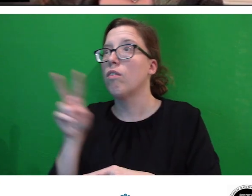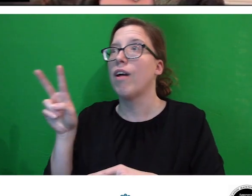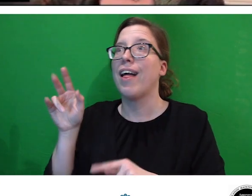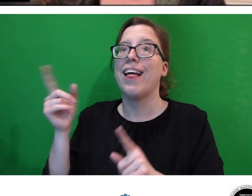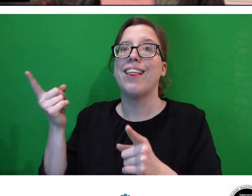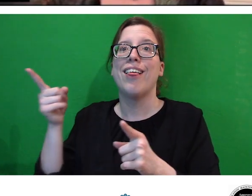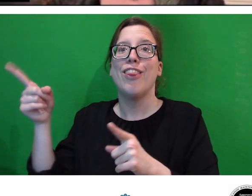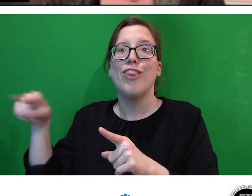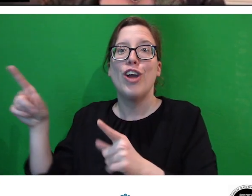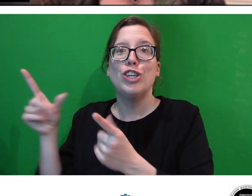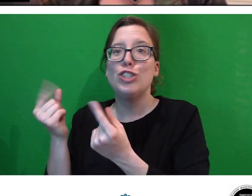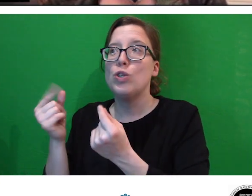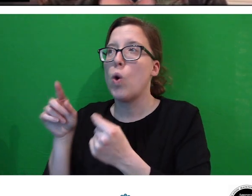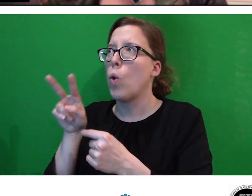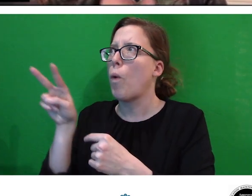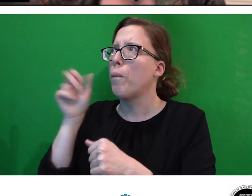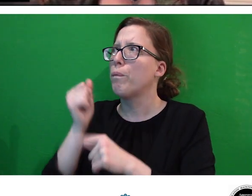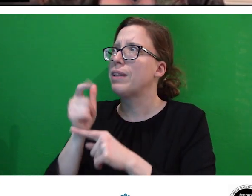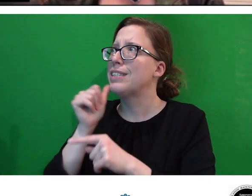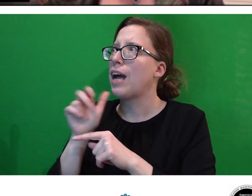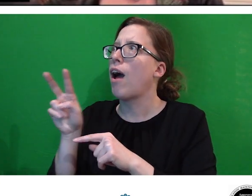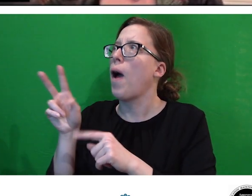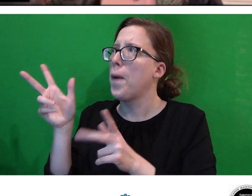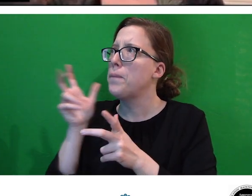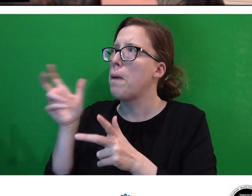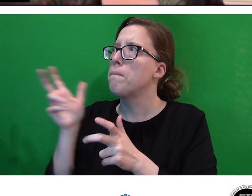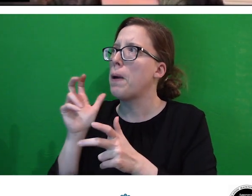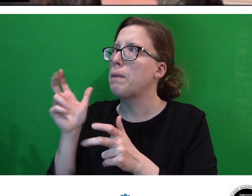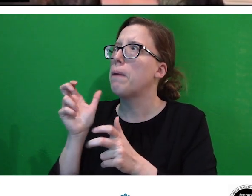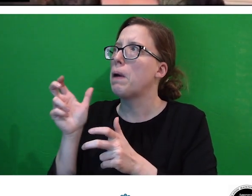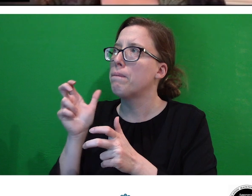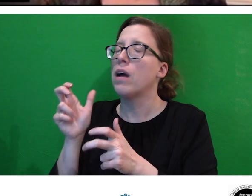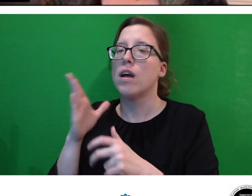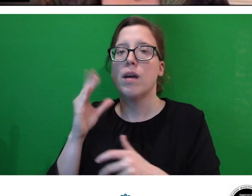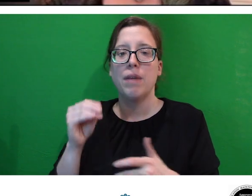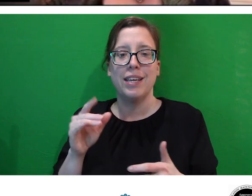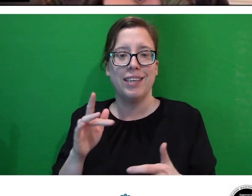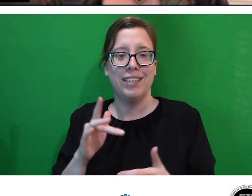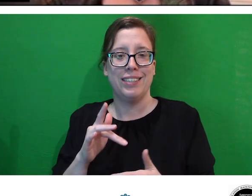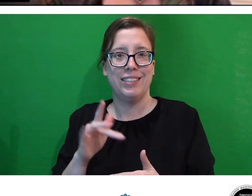naturally. It's what little kids learn by being alive. If the kid has older brothers and sisters,